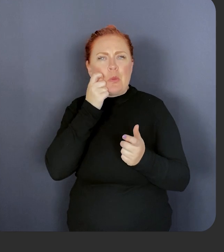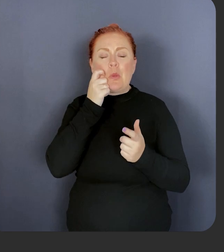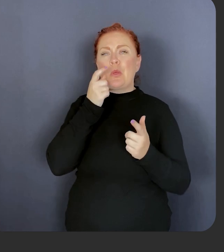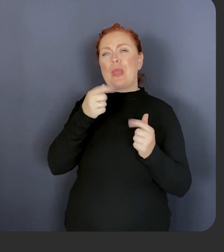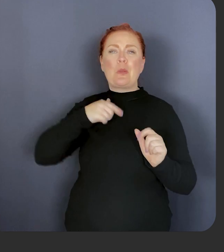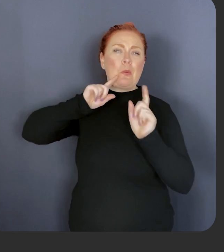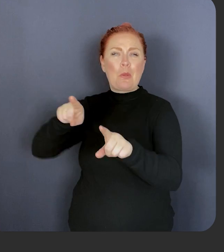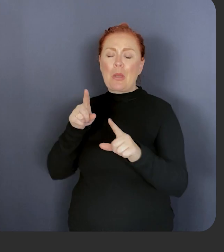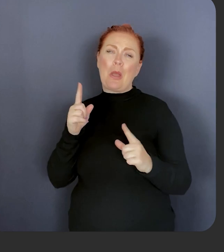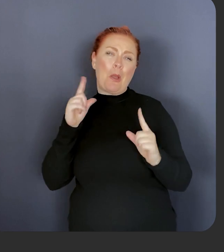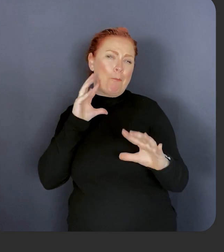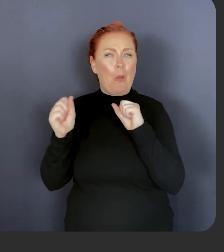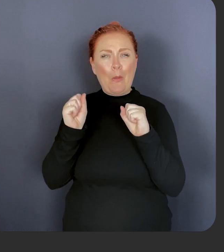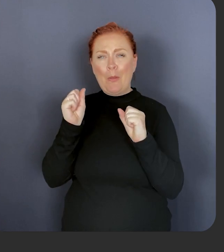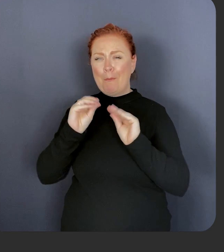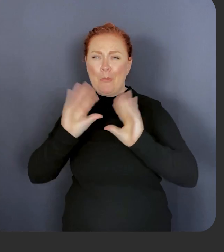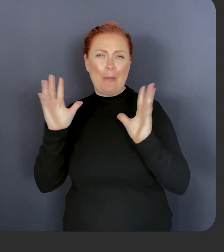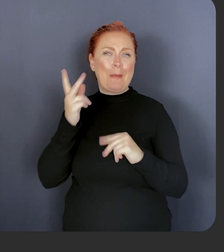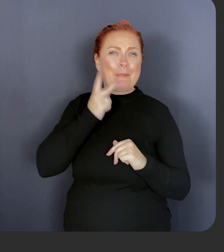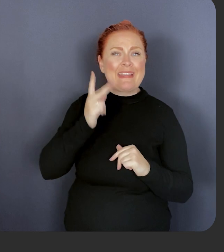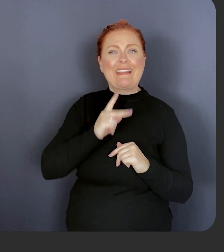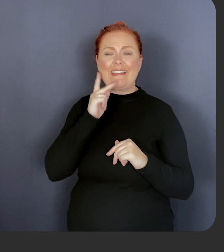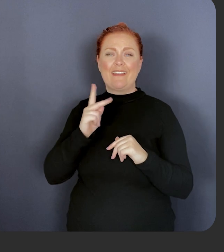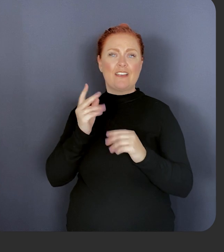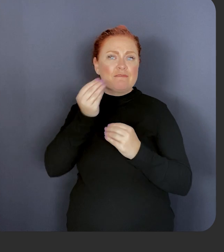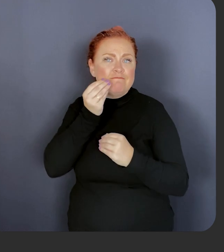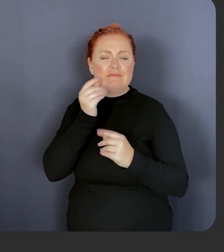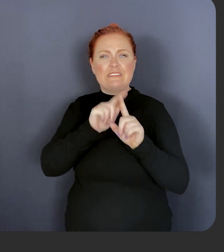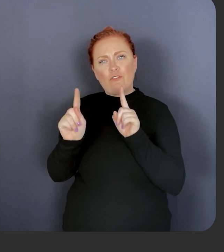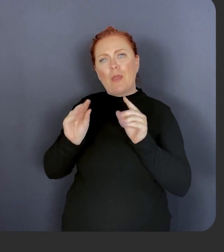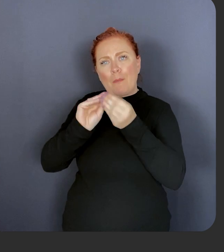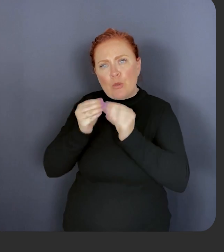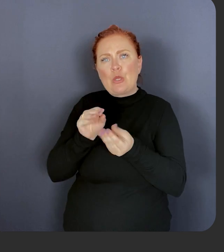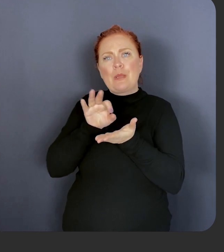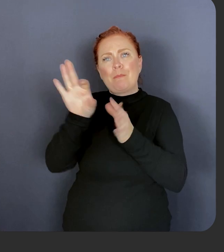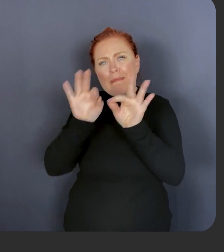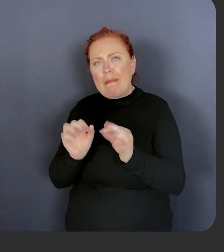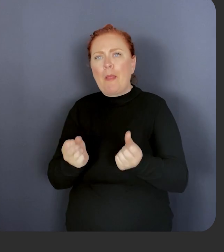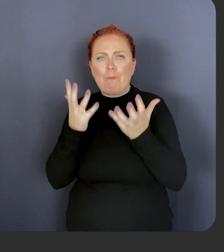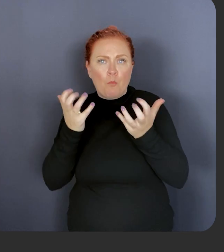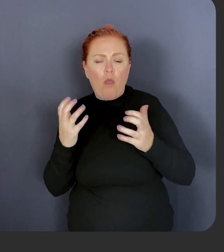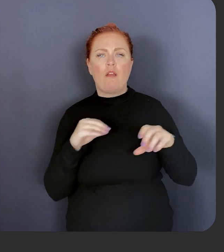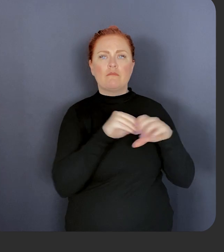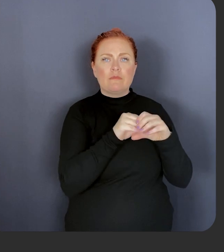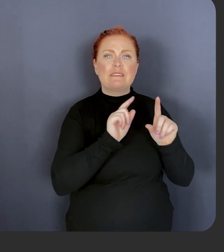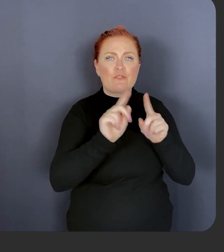where you can order hot pink dumplings of different quantities, of different filling types.